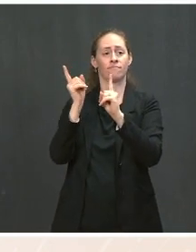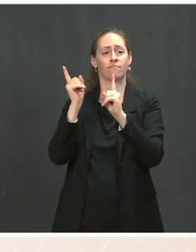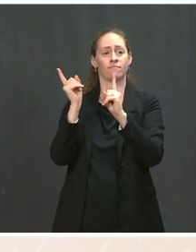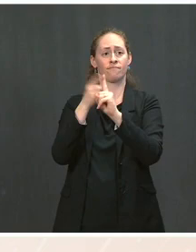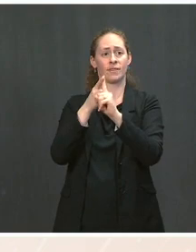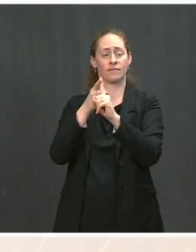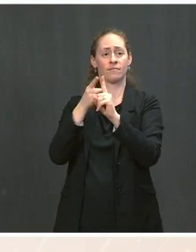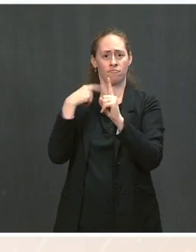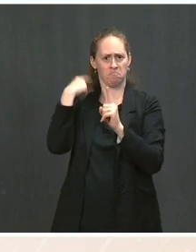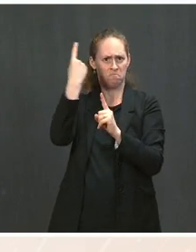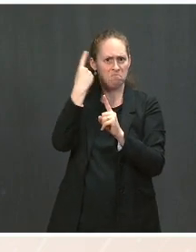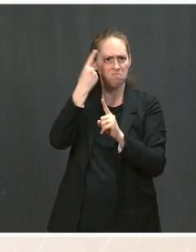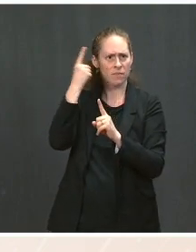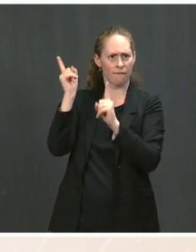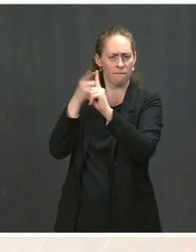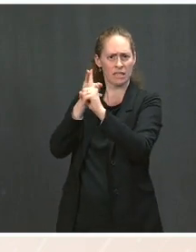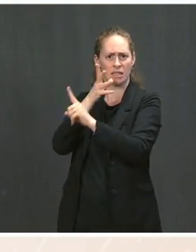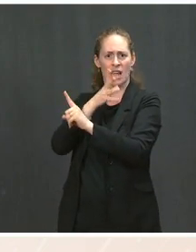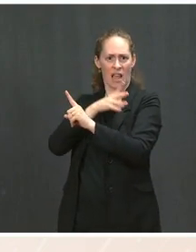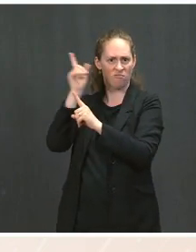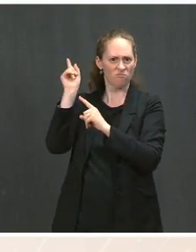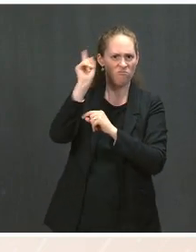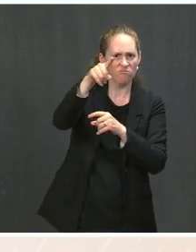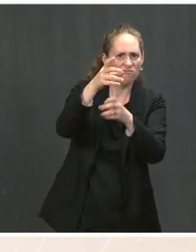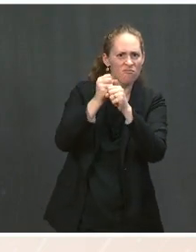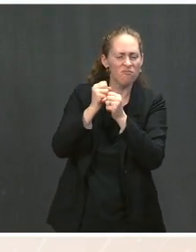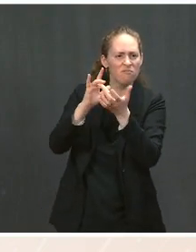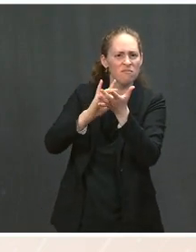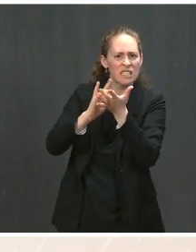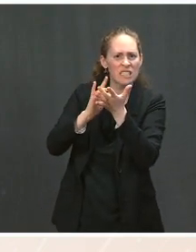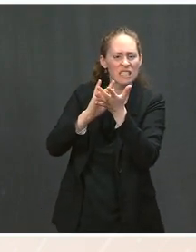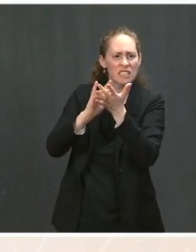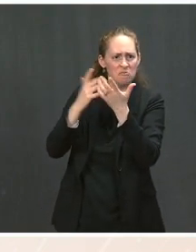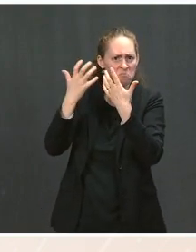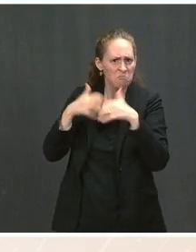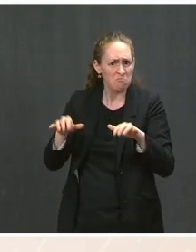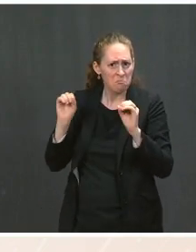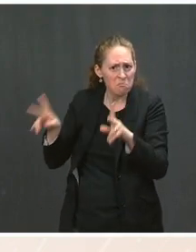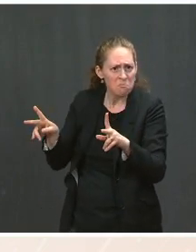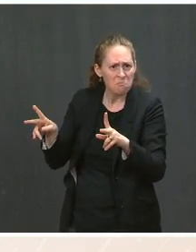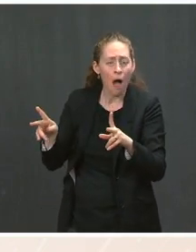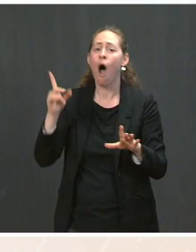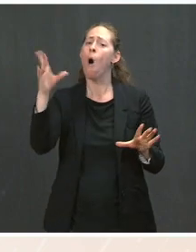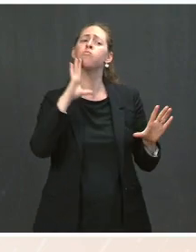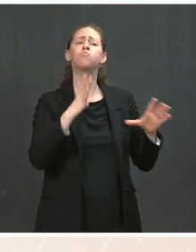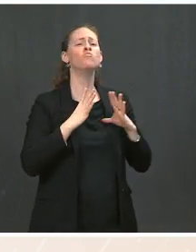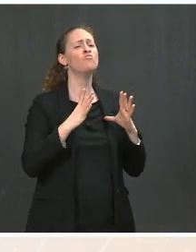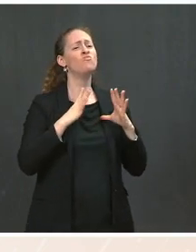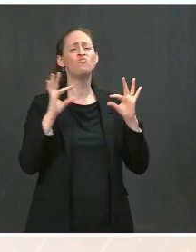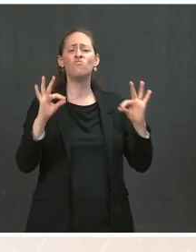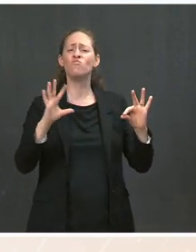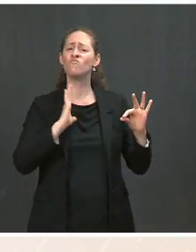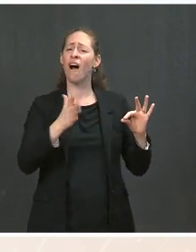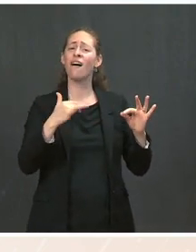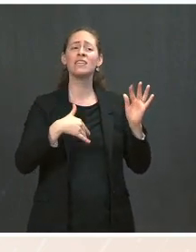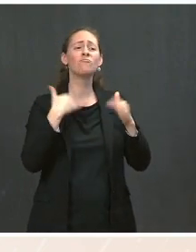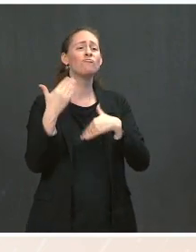that she returned to the White House and resumed her daily activities, so that should give you a sense — The Press: She's still well. Good. Thank you. Ms. Psaki: Yes, absolutely. Go ahead, Kristin. The Press: Thanks, Jen.